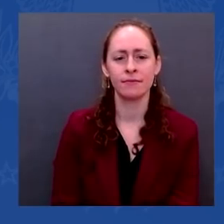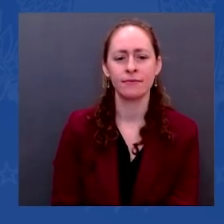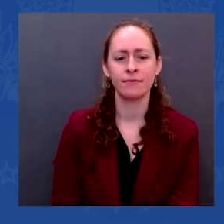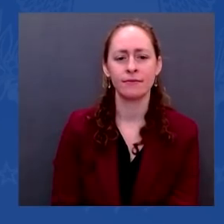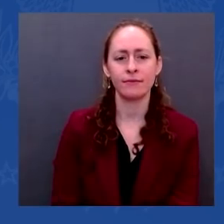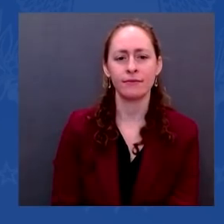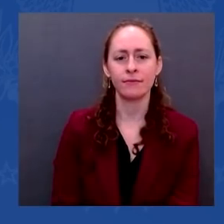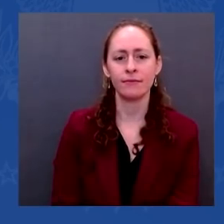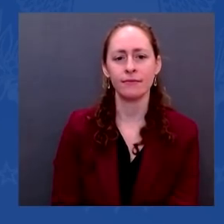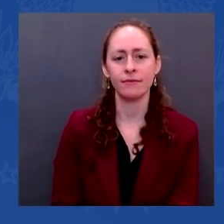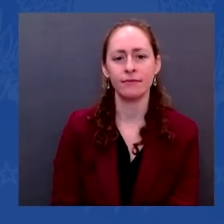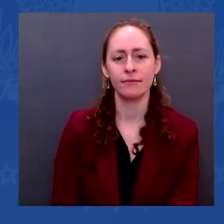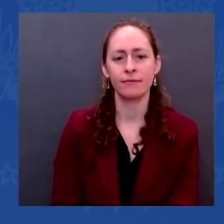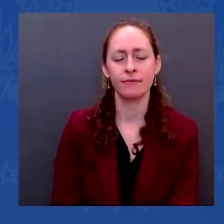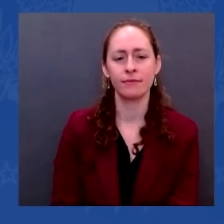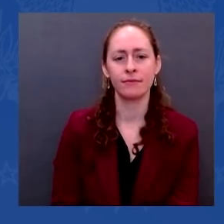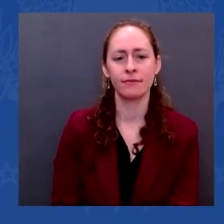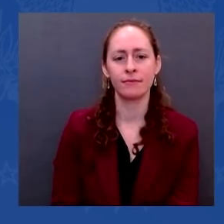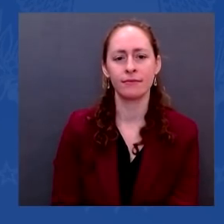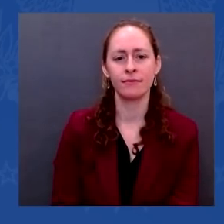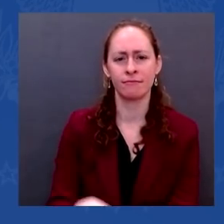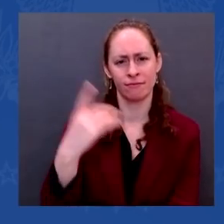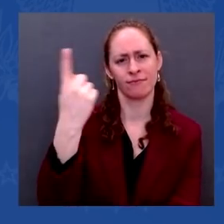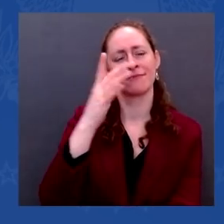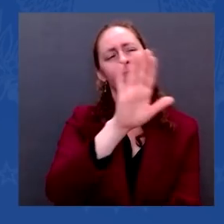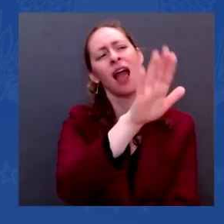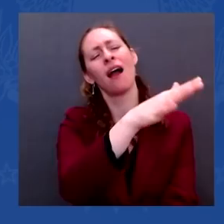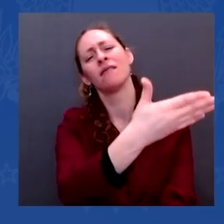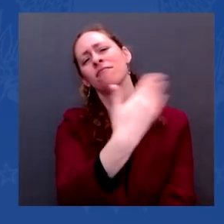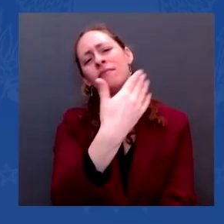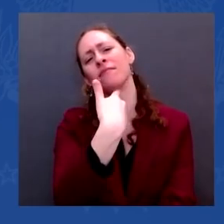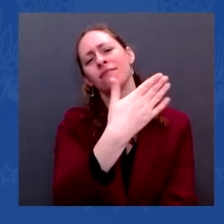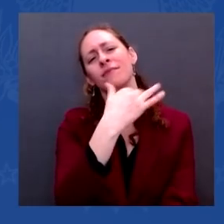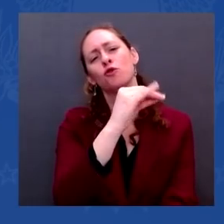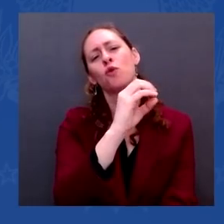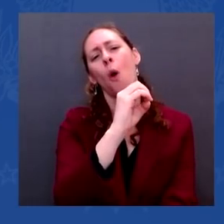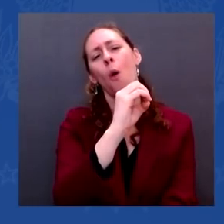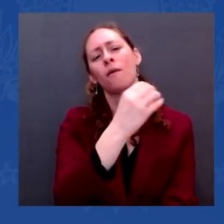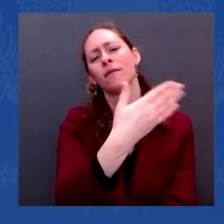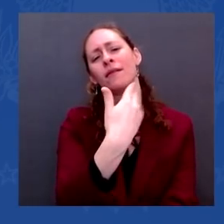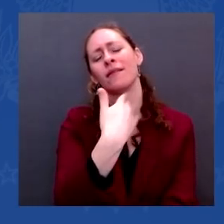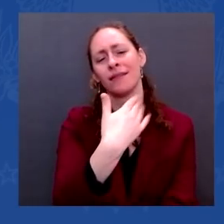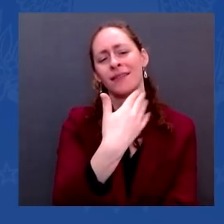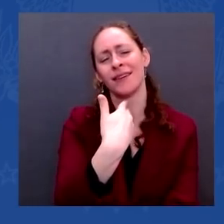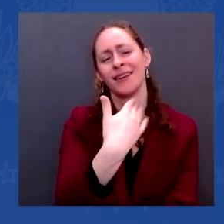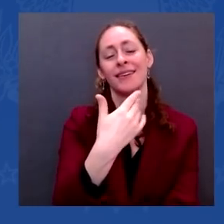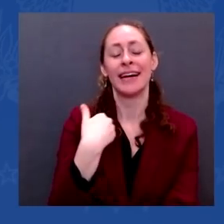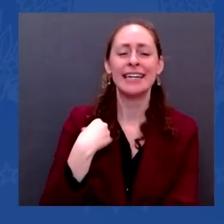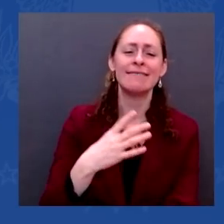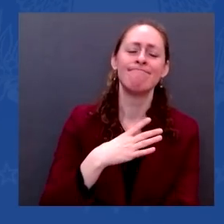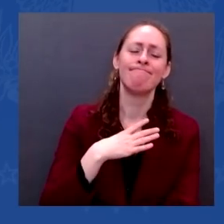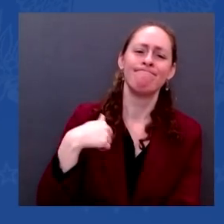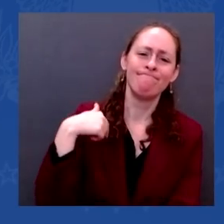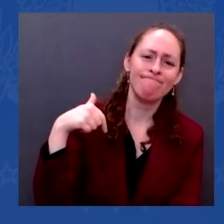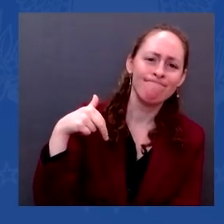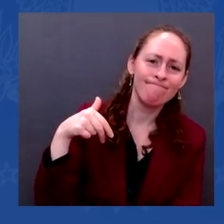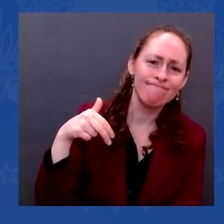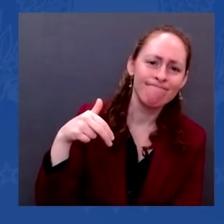because he sat at the head of the table. And he said, "No, come on. He's gone." So, I ordered my hamburger or whatever and took a couple of bites.